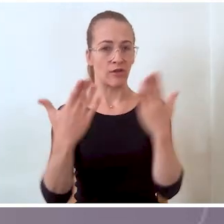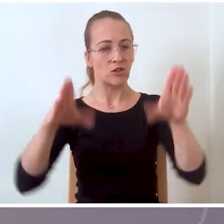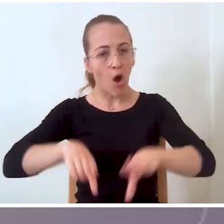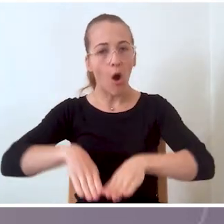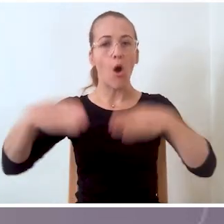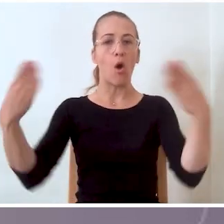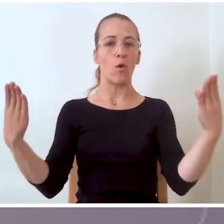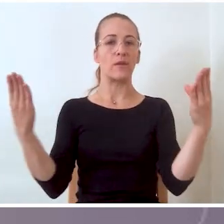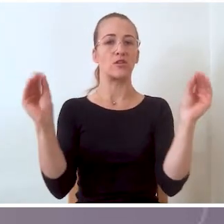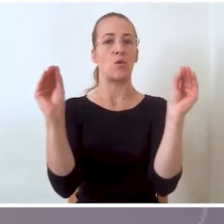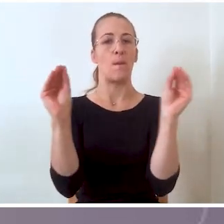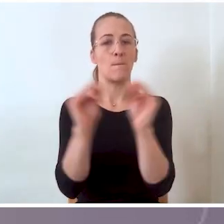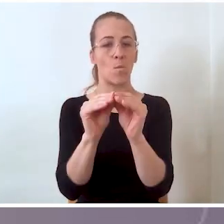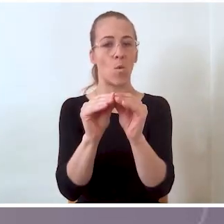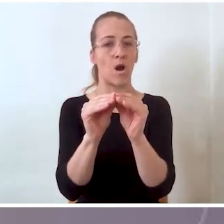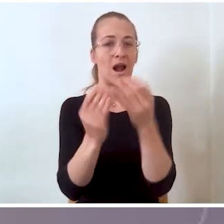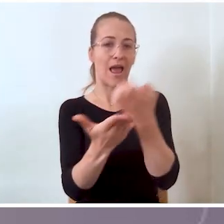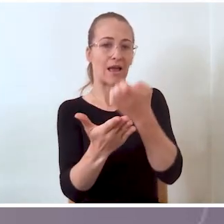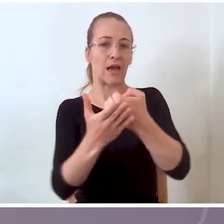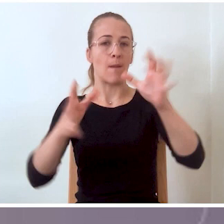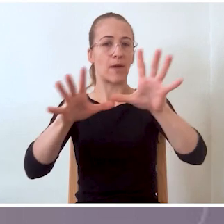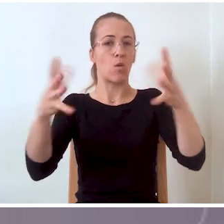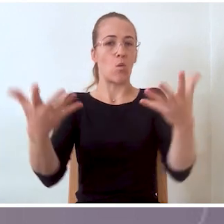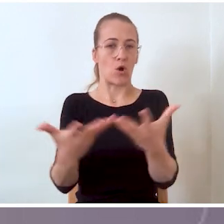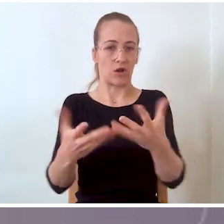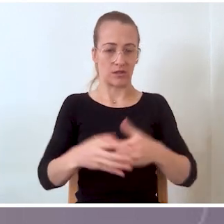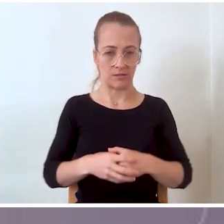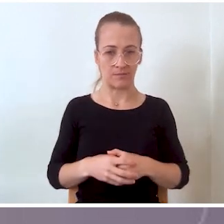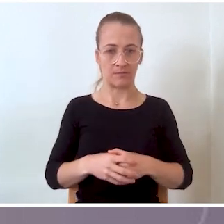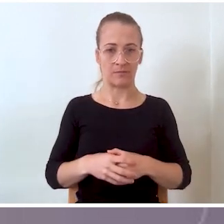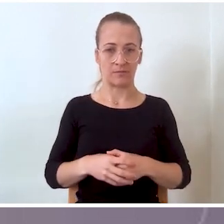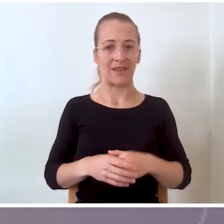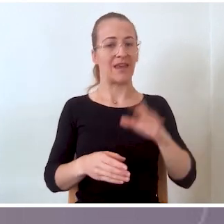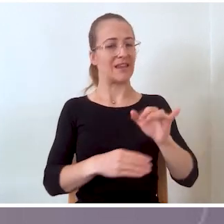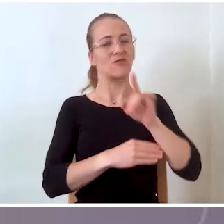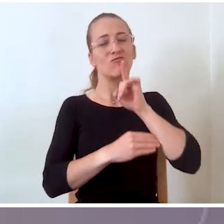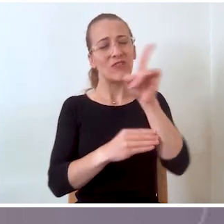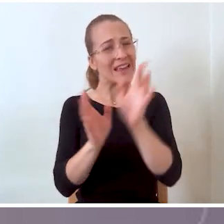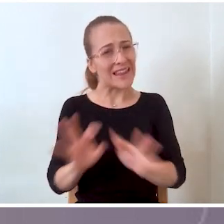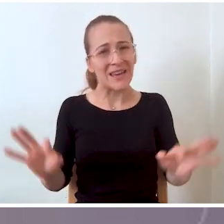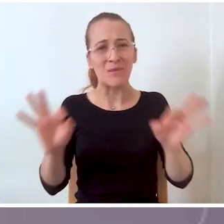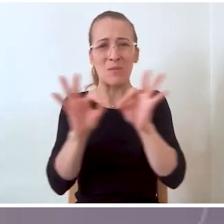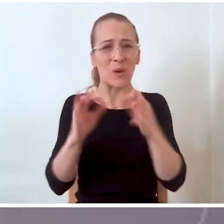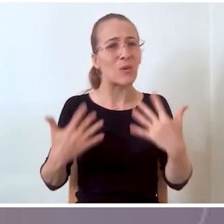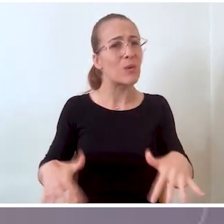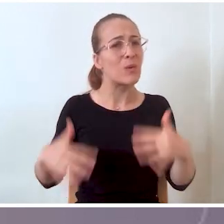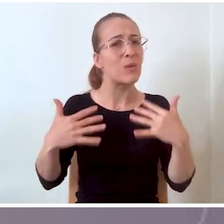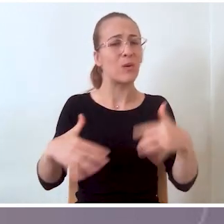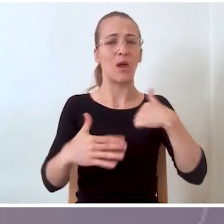to a much larger economic world, and that's really, really important. When we talk about the return on investment